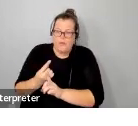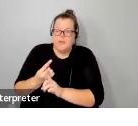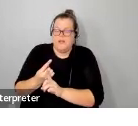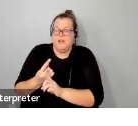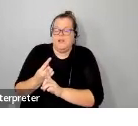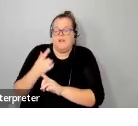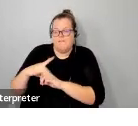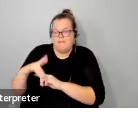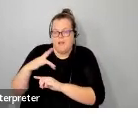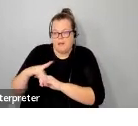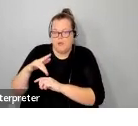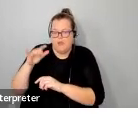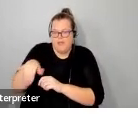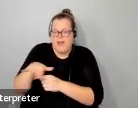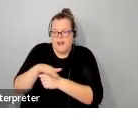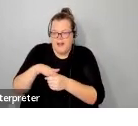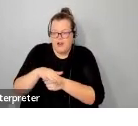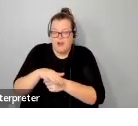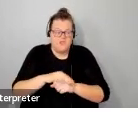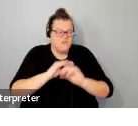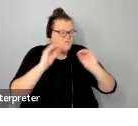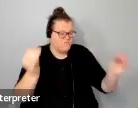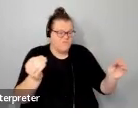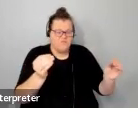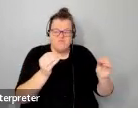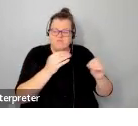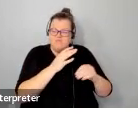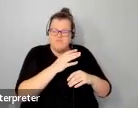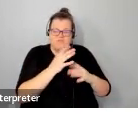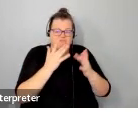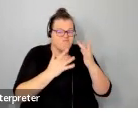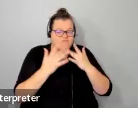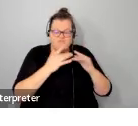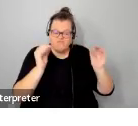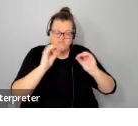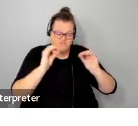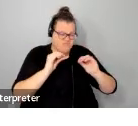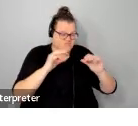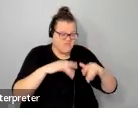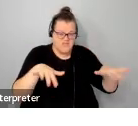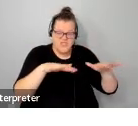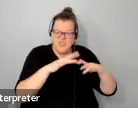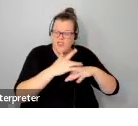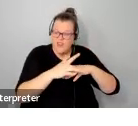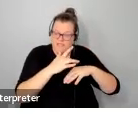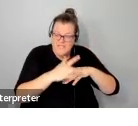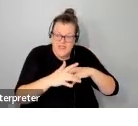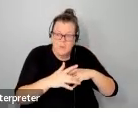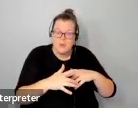So that is when no one else is available and a participant either can receive conflicted services or no services.